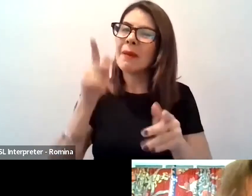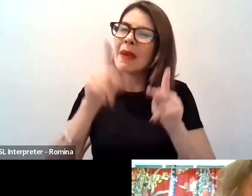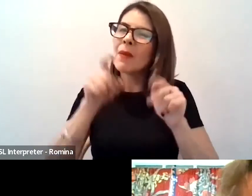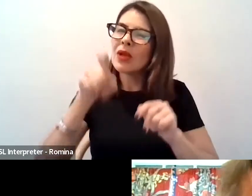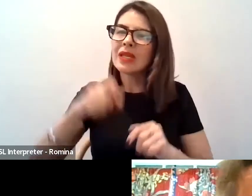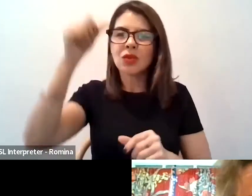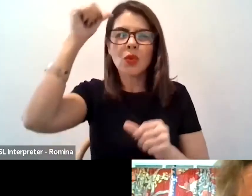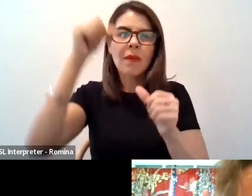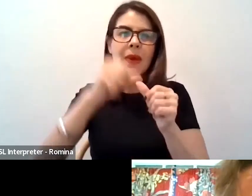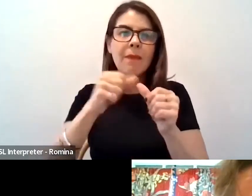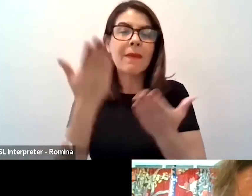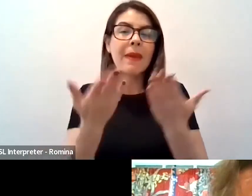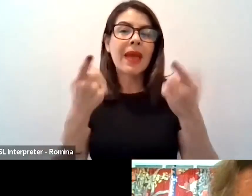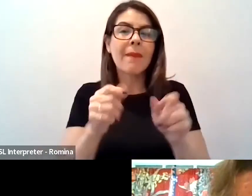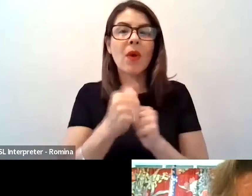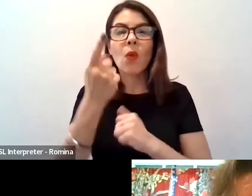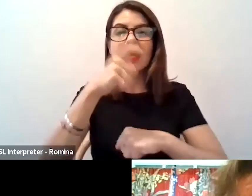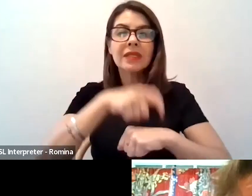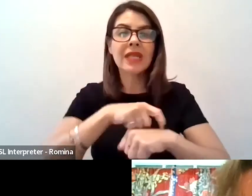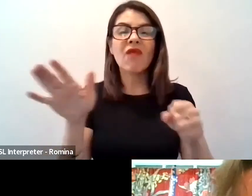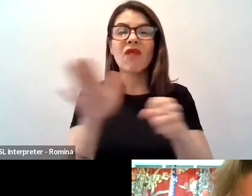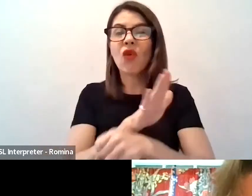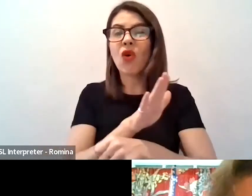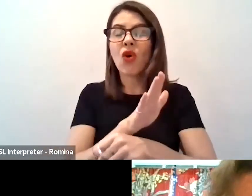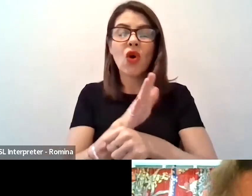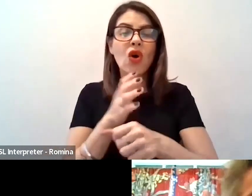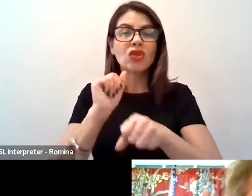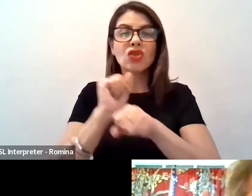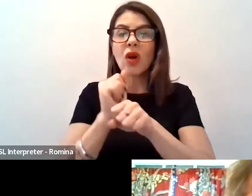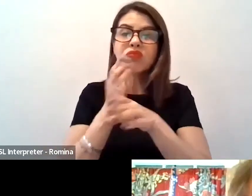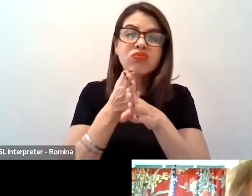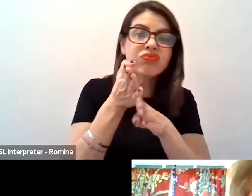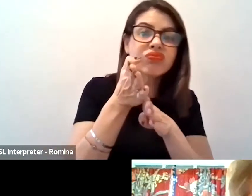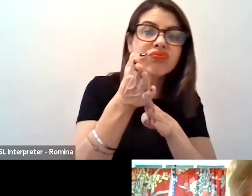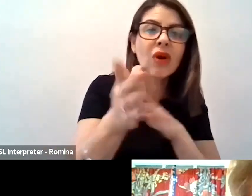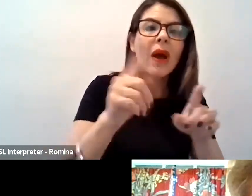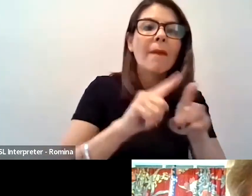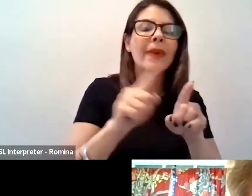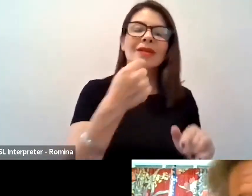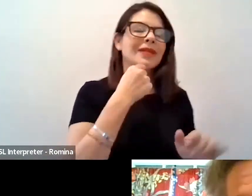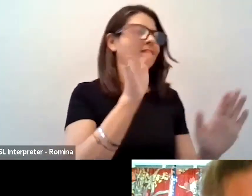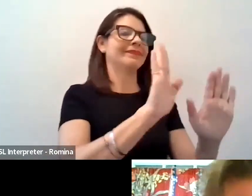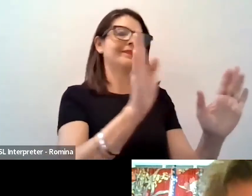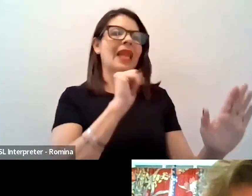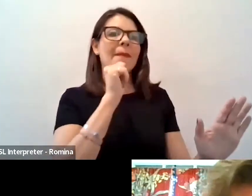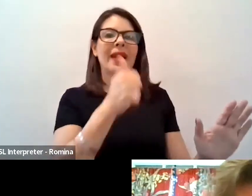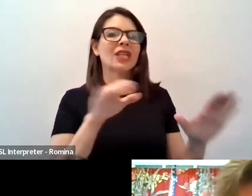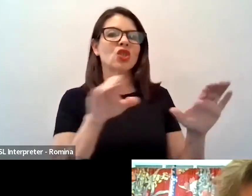It might happen one time throughout their entire career but that's the time to say, well wait a minute I'm not gonna do this. I'm gonna call the union.